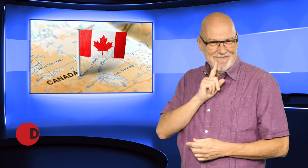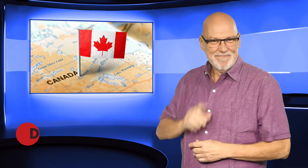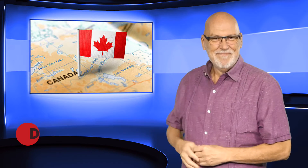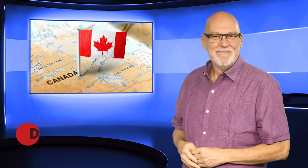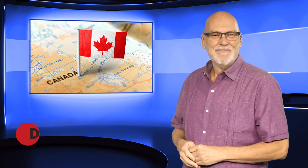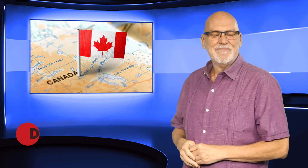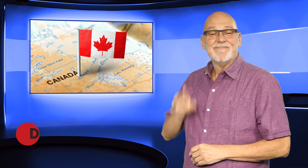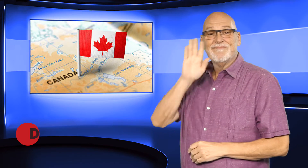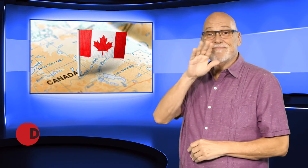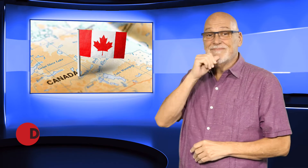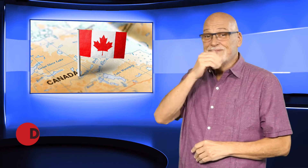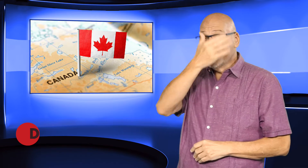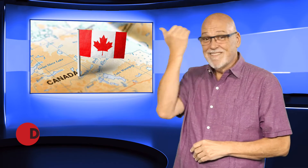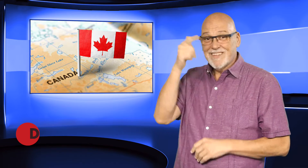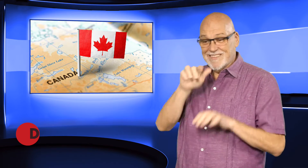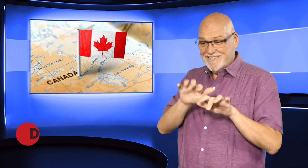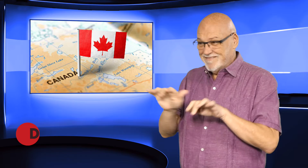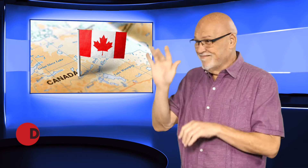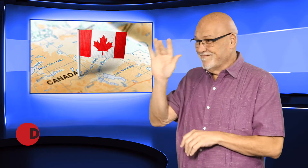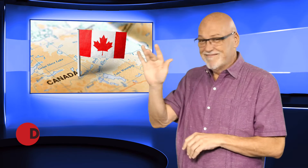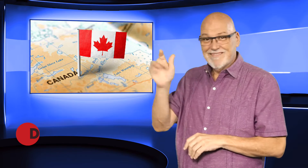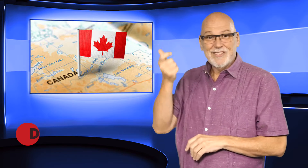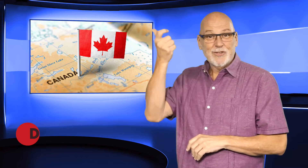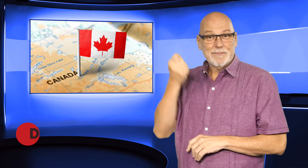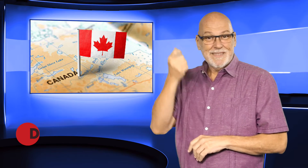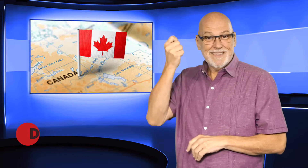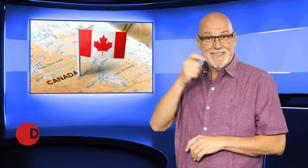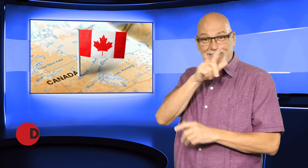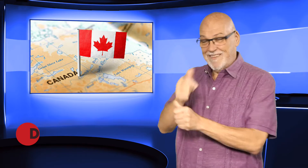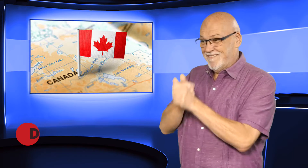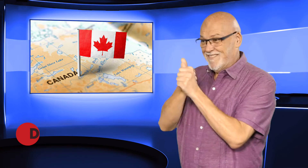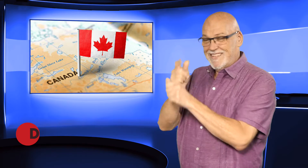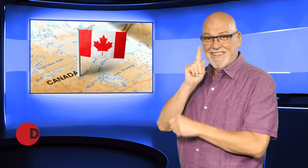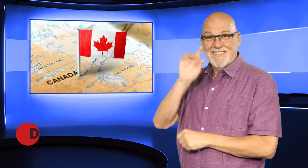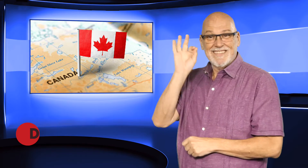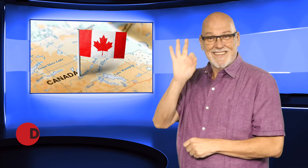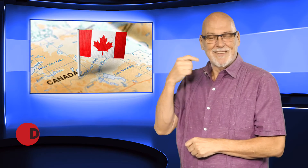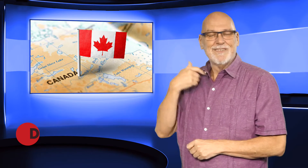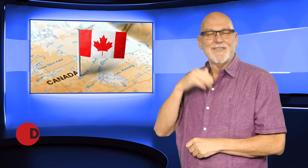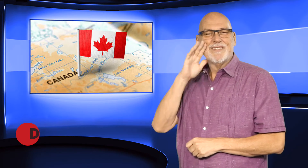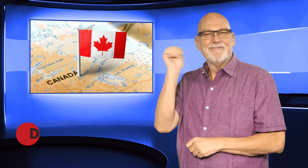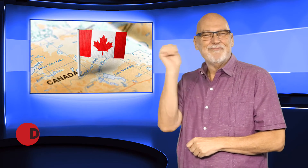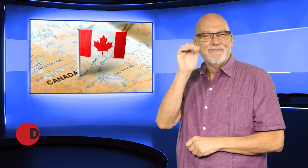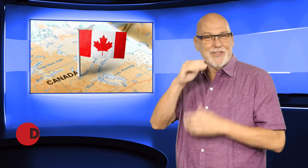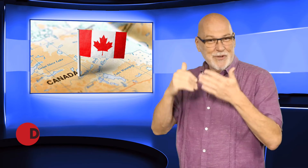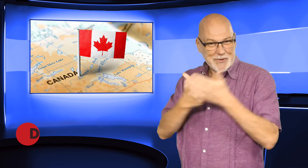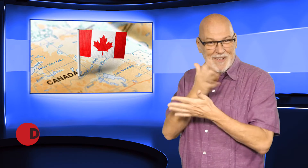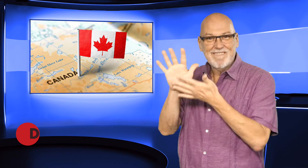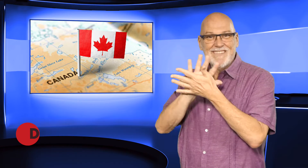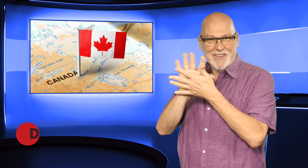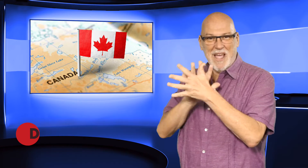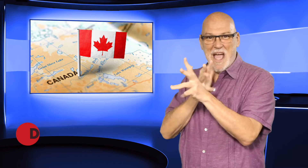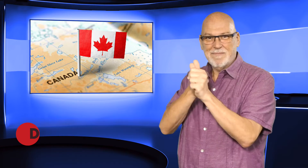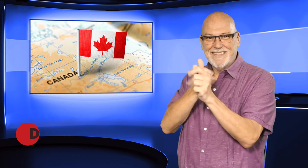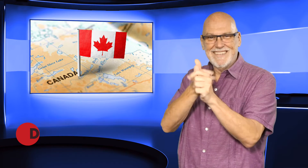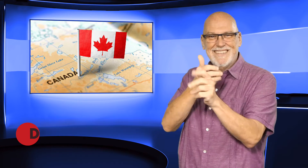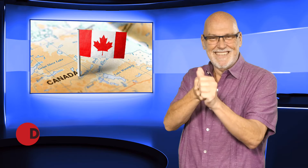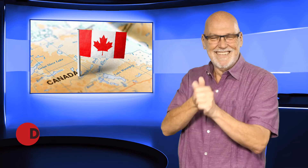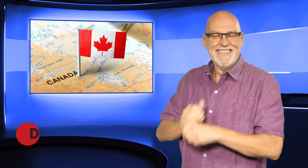Don’t forget to subscribe, like, and follow DeafDots to get new video updates!